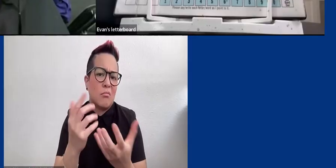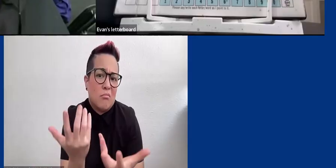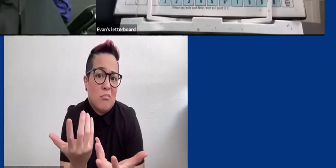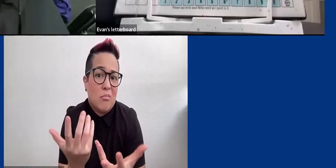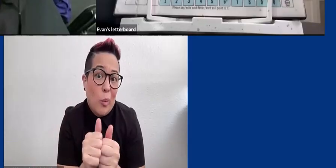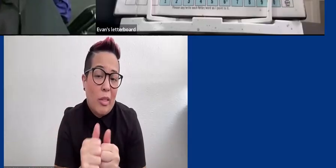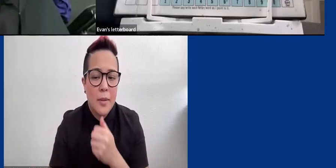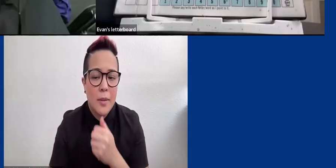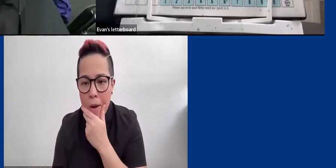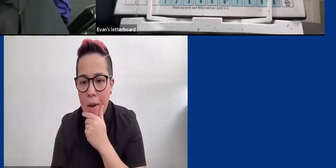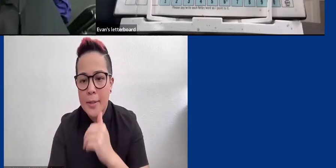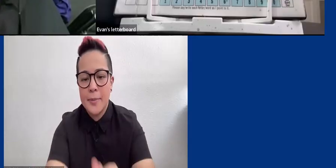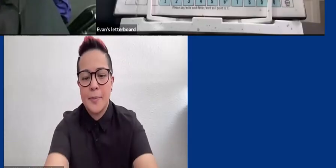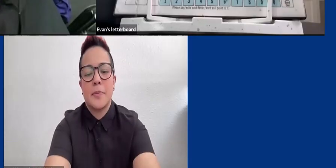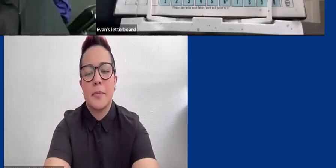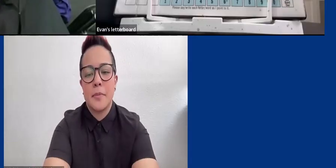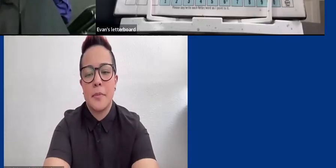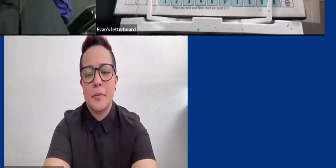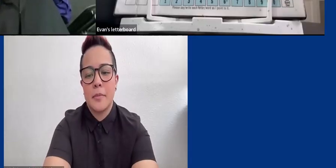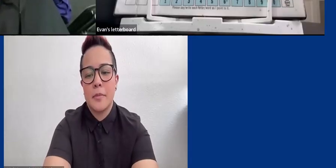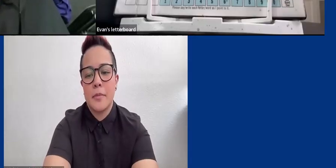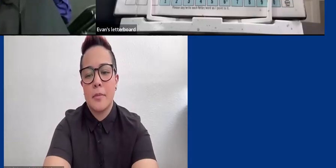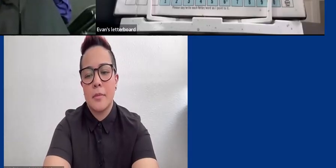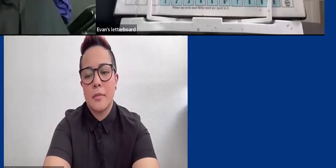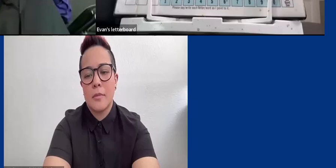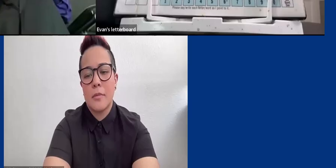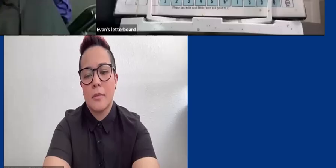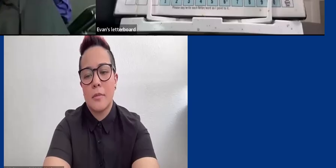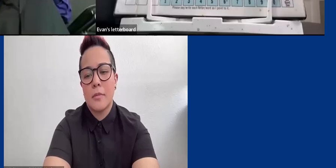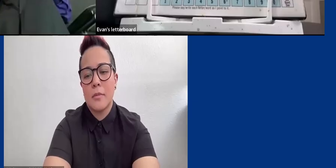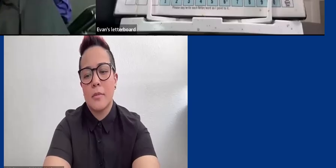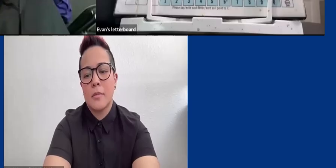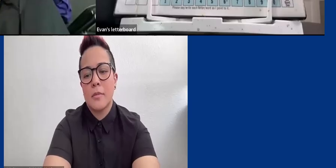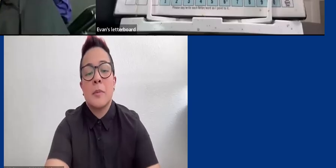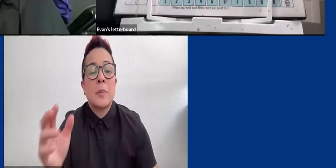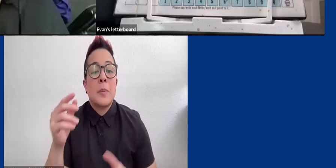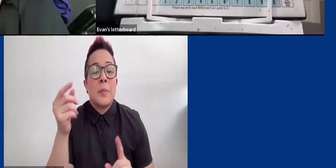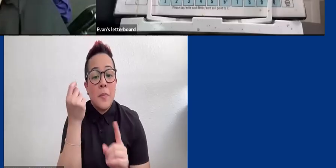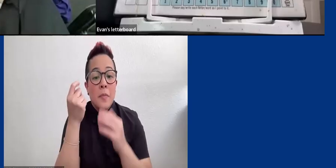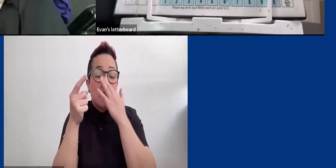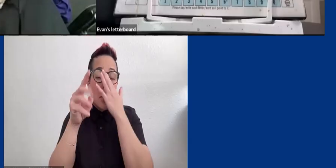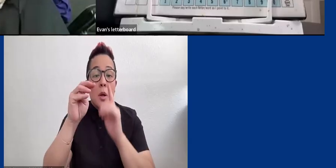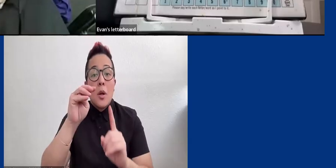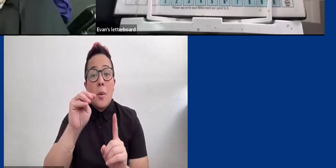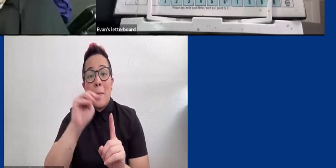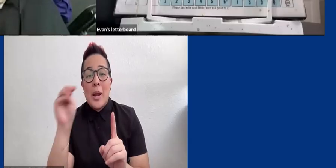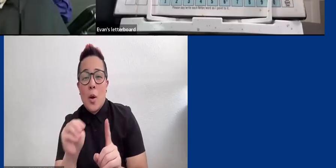Merriam-Webster provides culturally accepted definition of power, that is, the